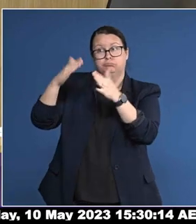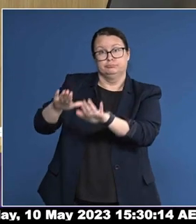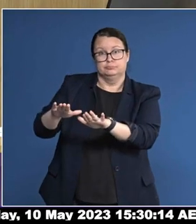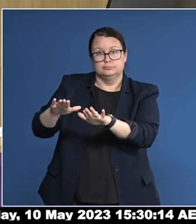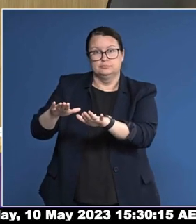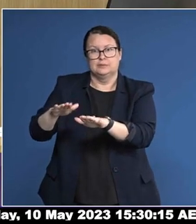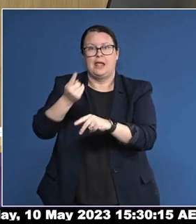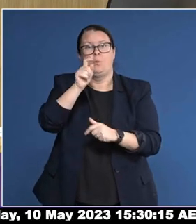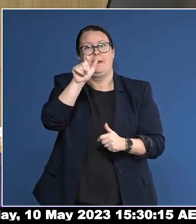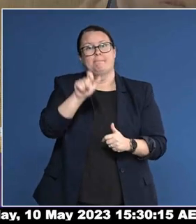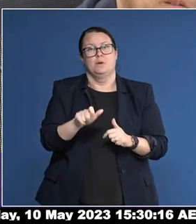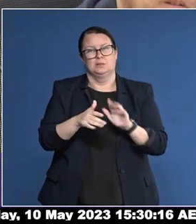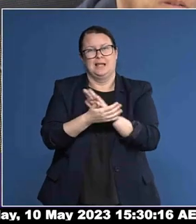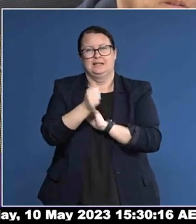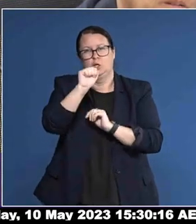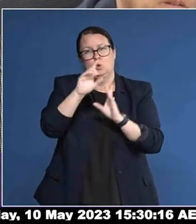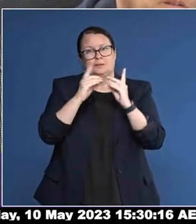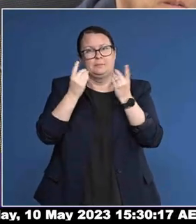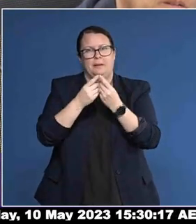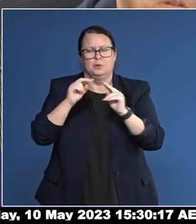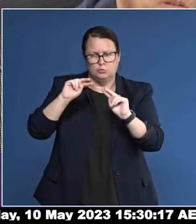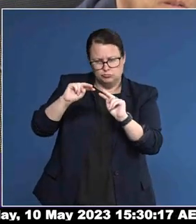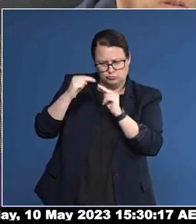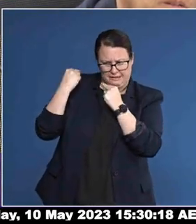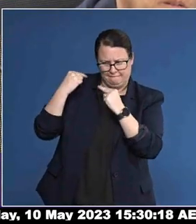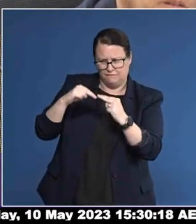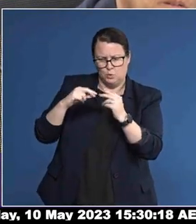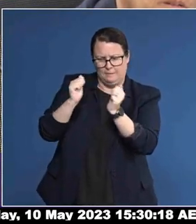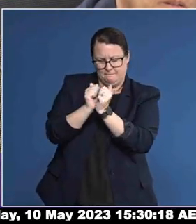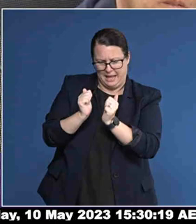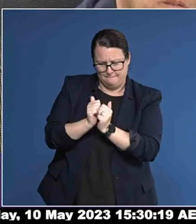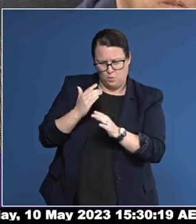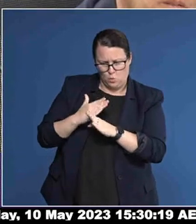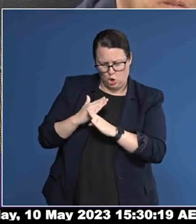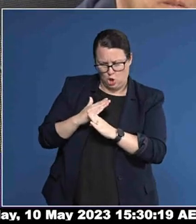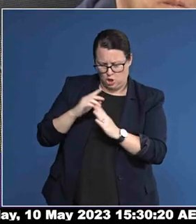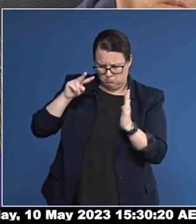who undertook a review of the department's documents to identify if there may have been